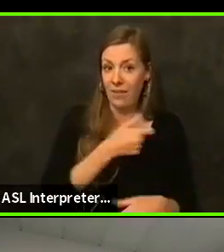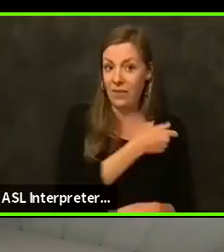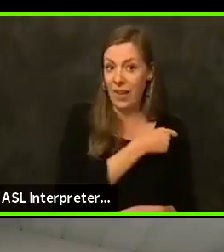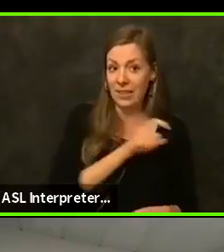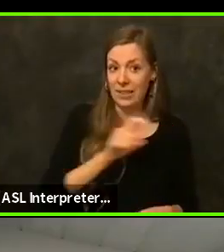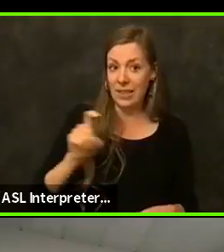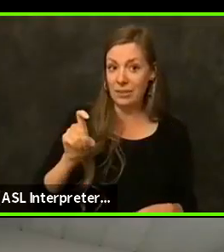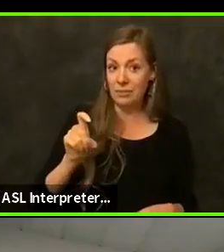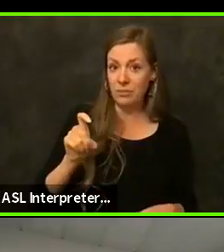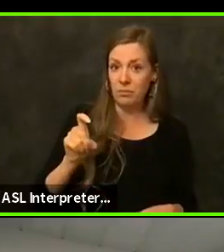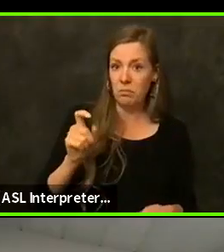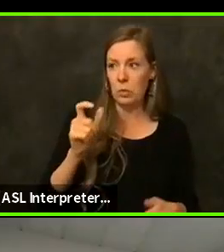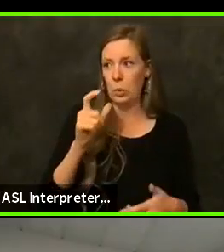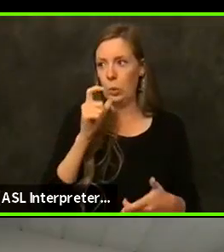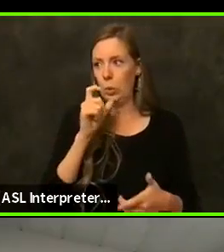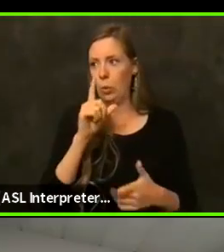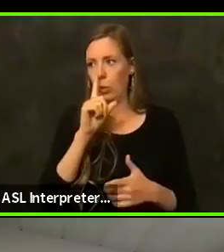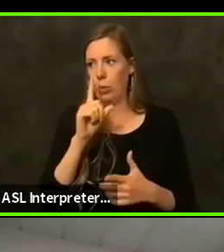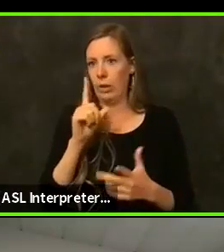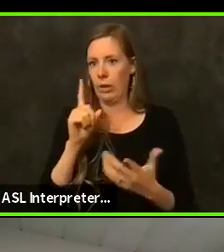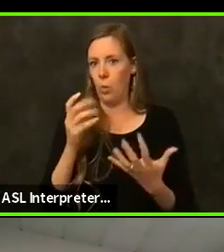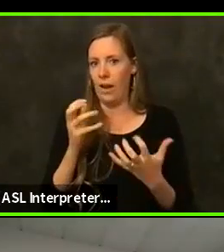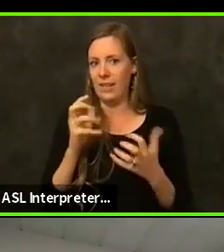Who are we really asking to go and get tested?